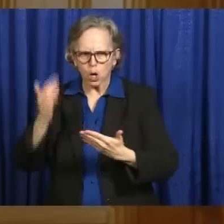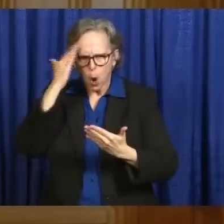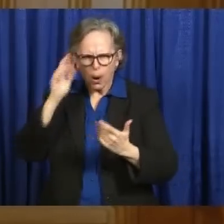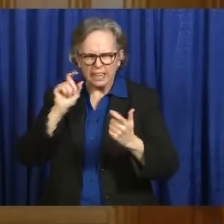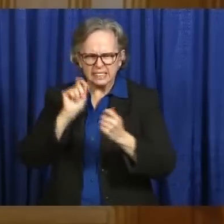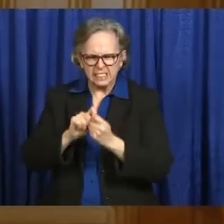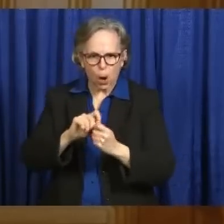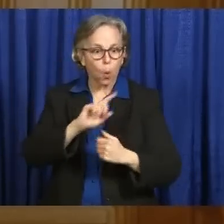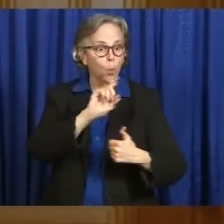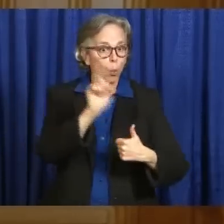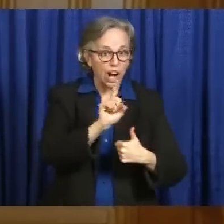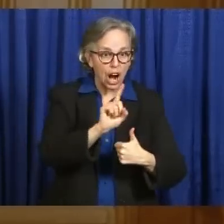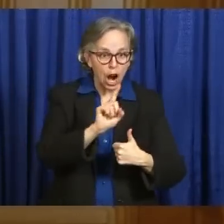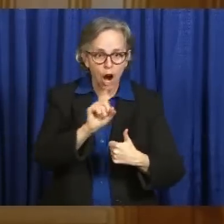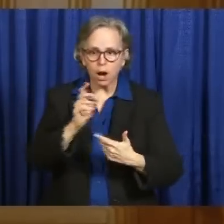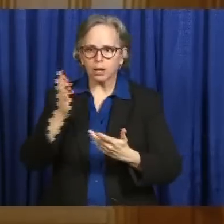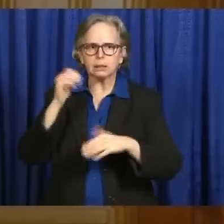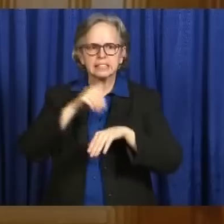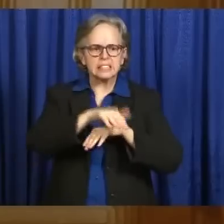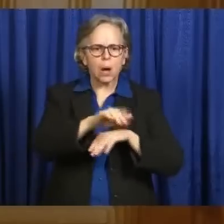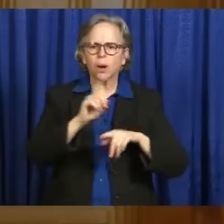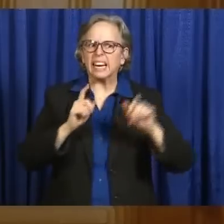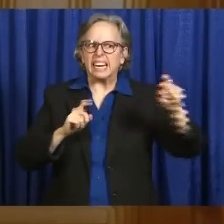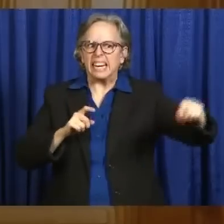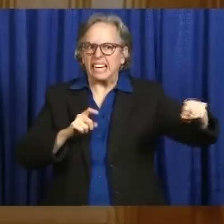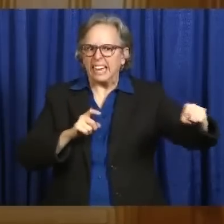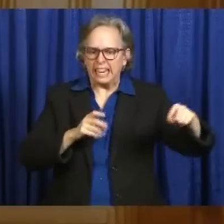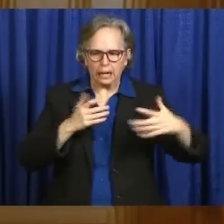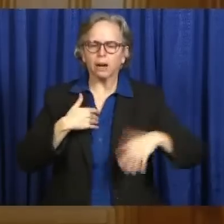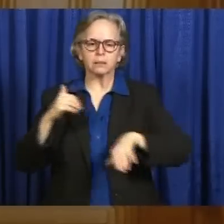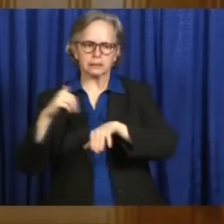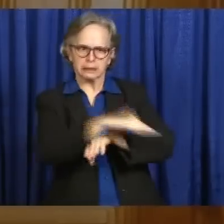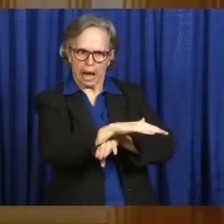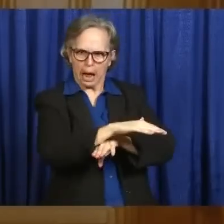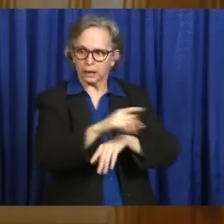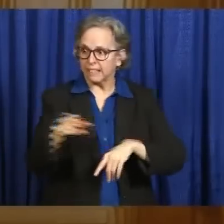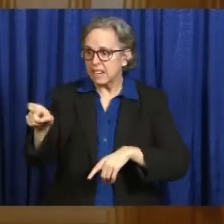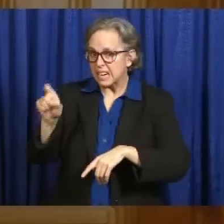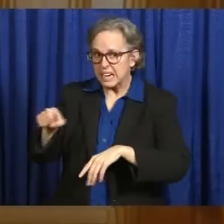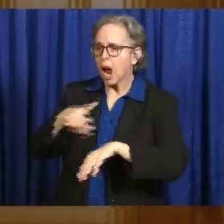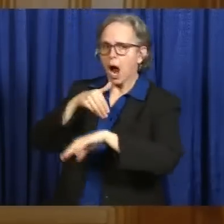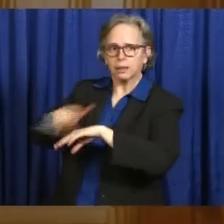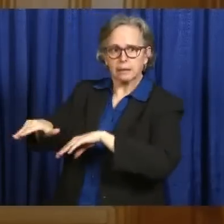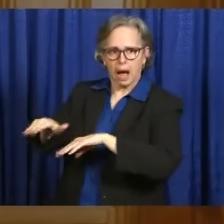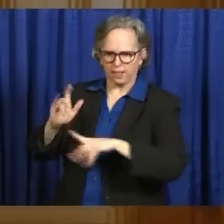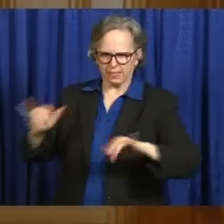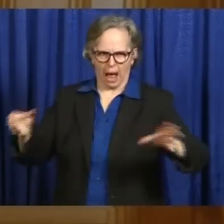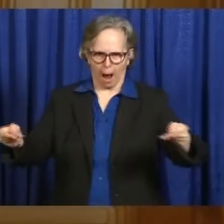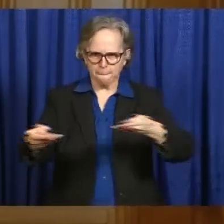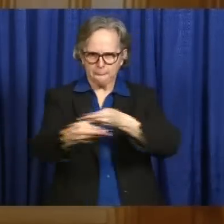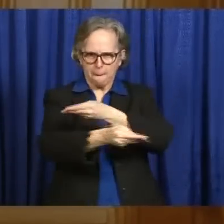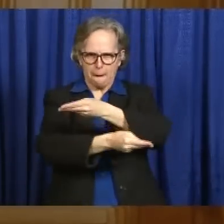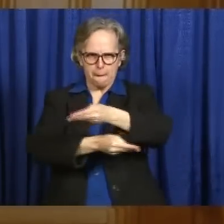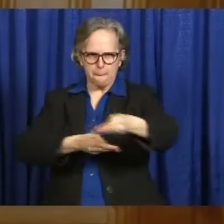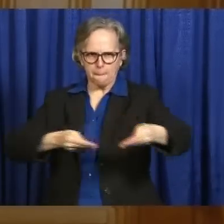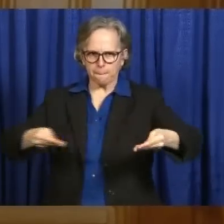USE. MANUFACTURERS, PRODUCERS, WHOLESALERS, TRANSPORTERS, DISTRIBUTORS, RETAILERS, PHYSICIANS, HOSPITALS, MEDICAL FACILITIES ALL NEED TO REPORT. THIS WILL ALLOW FOR THE IDENTIFICATION AND REDISTRIBUTION OF MACHINES FROM